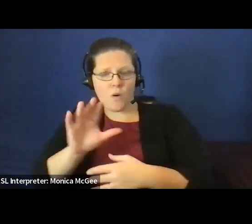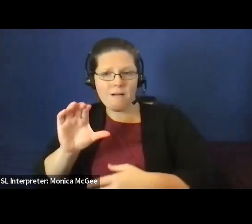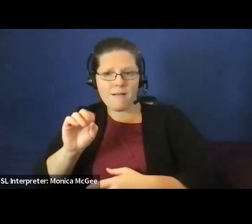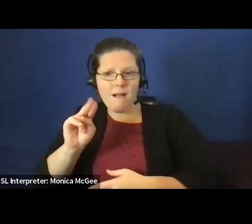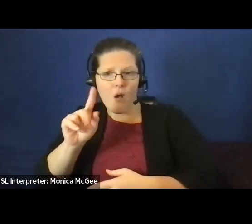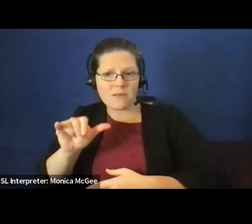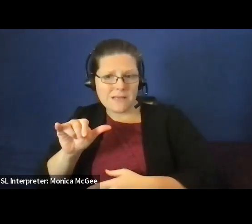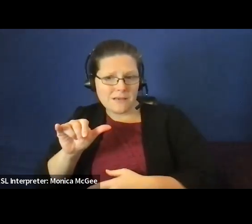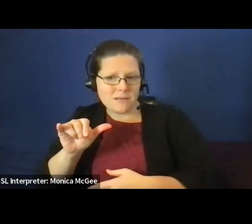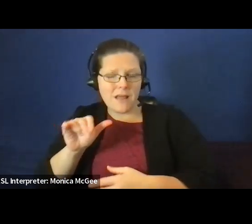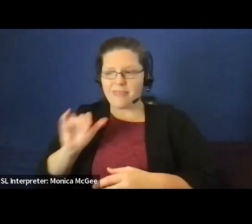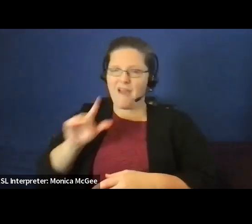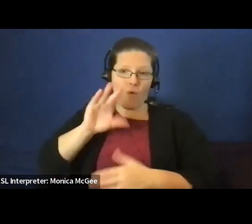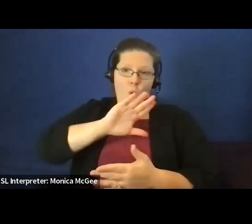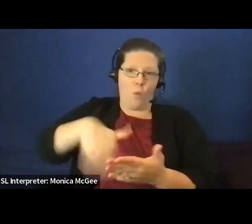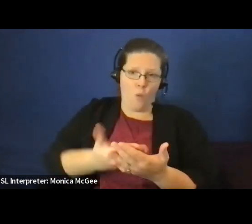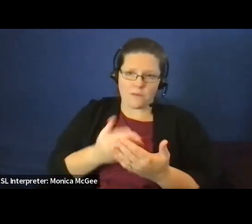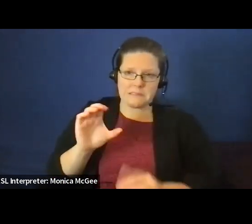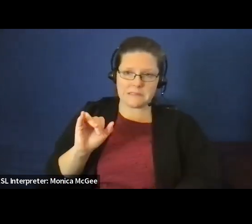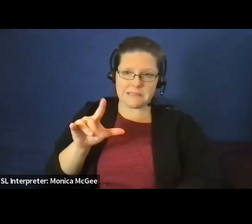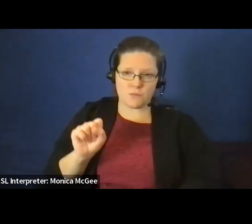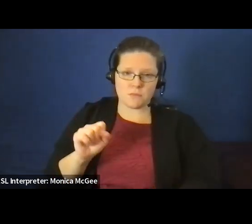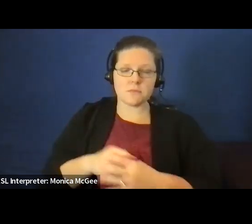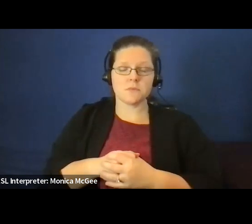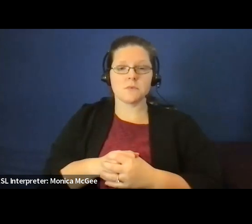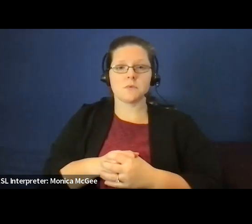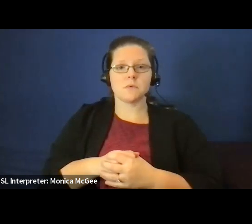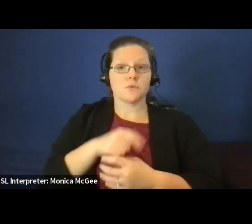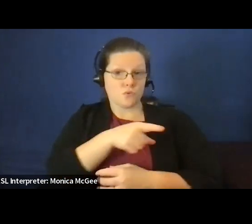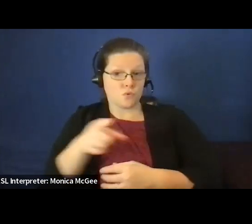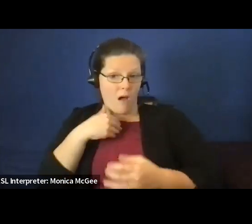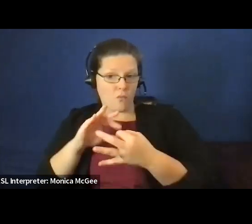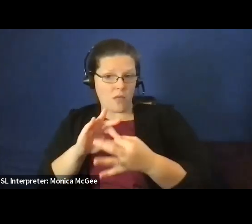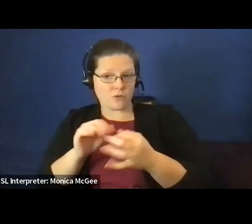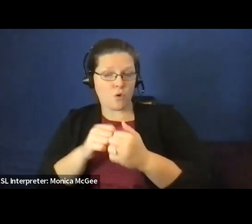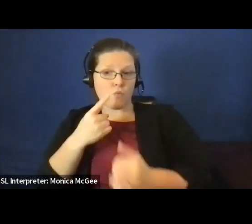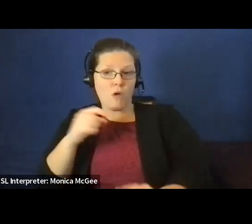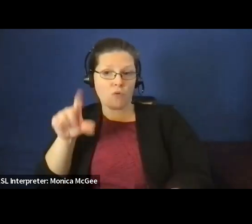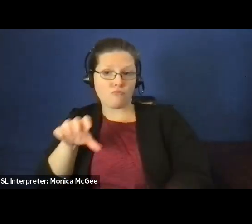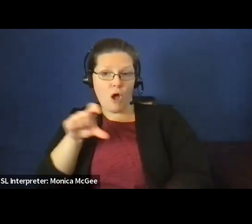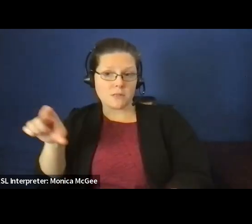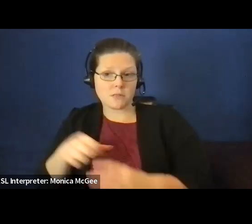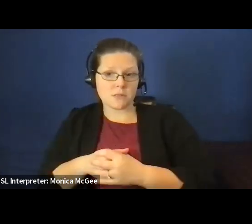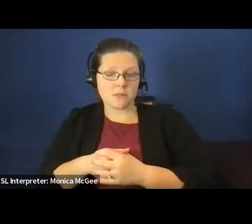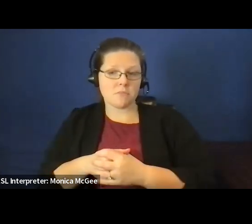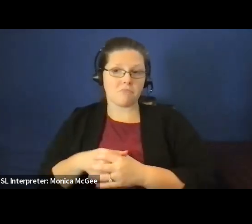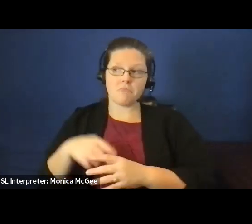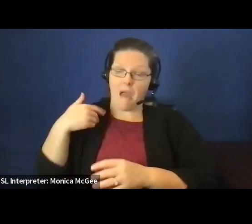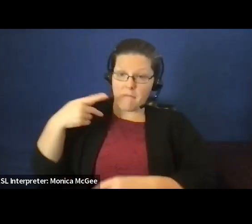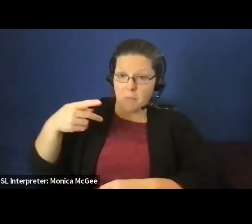because that was something we talked about. Are you reaching out to your counties? These are all the SILs. And